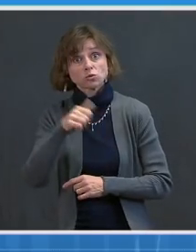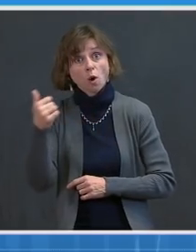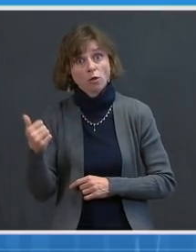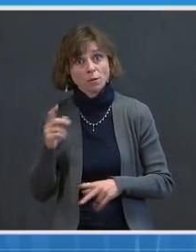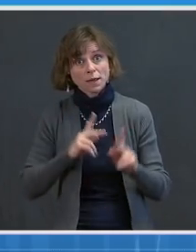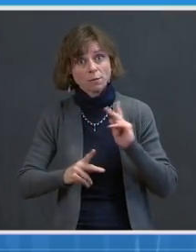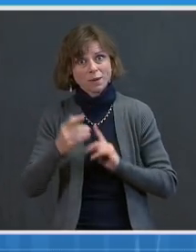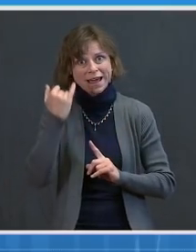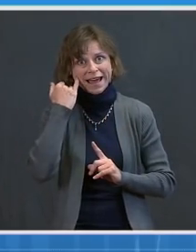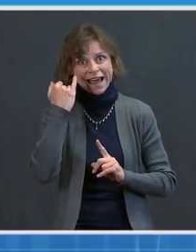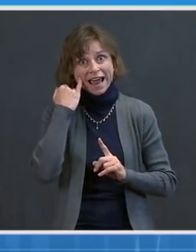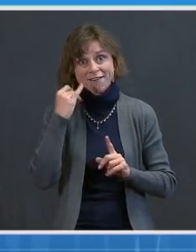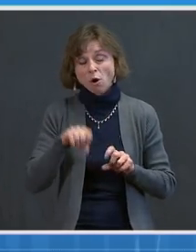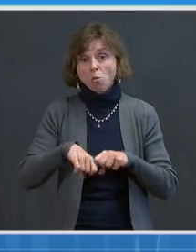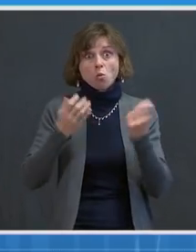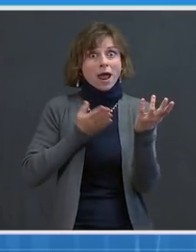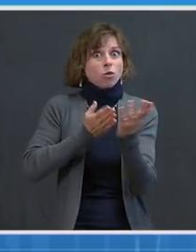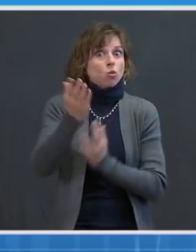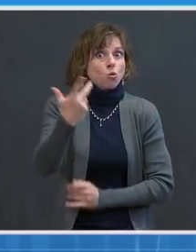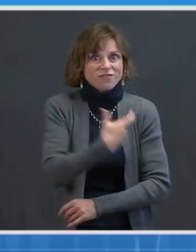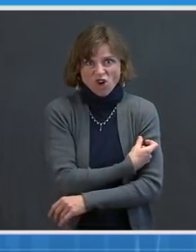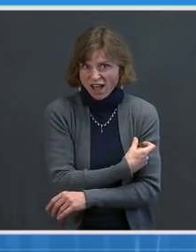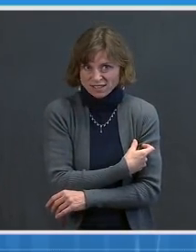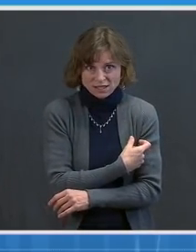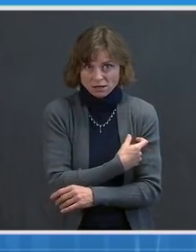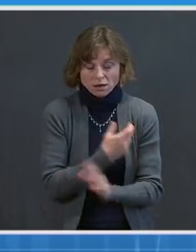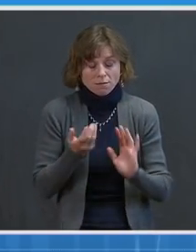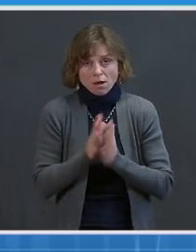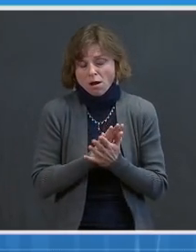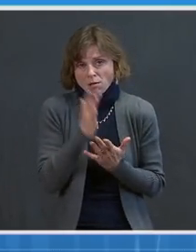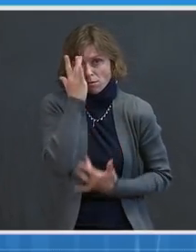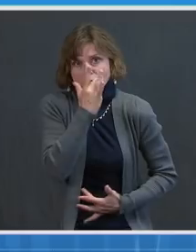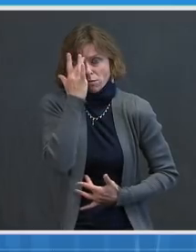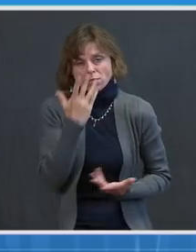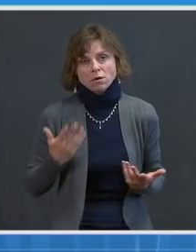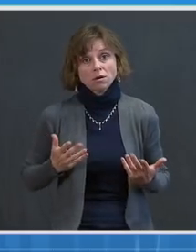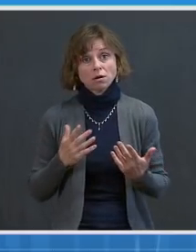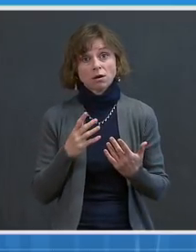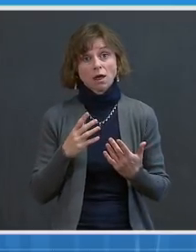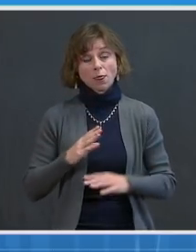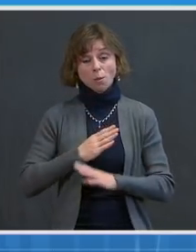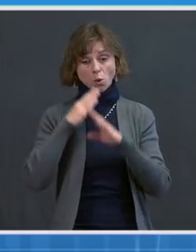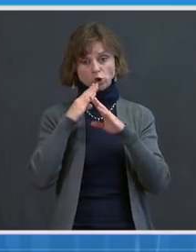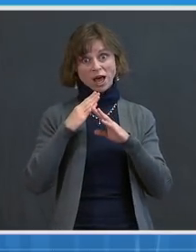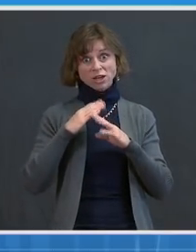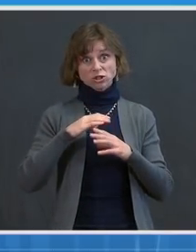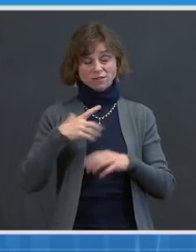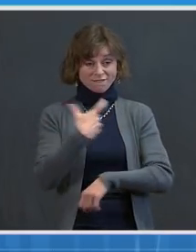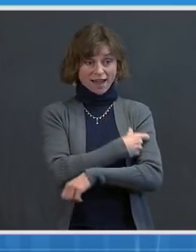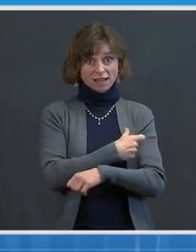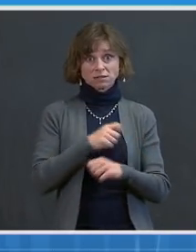breakthrough and become infected; how long protection from vaccines lasts; and how well the vaccines work